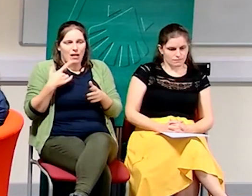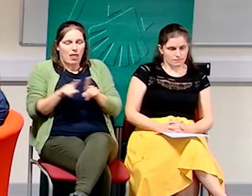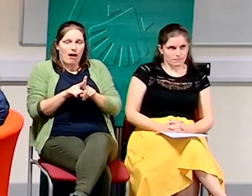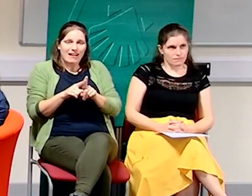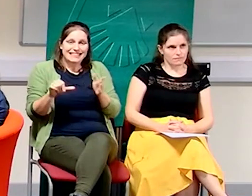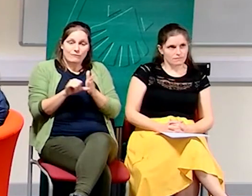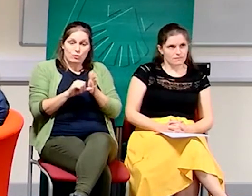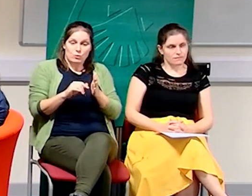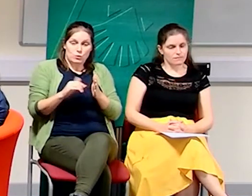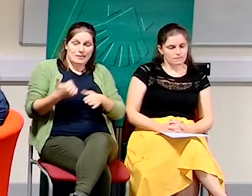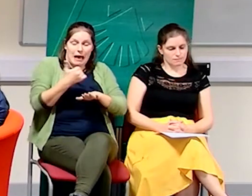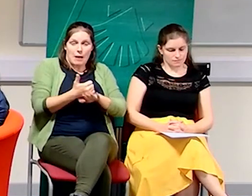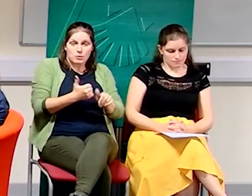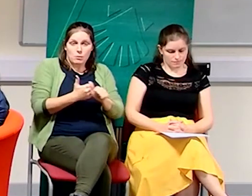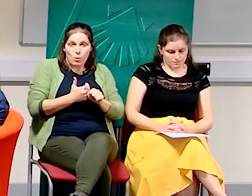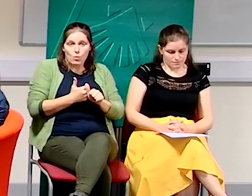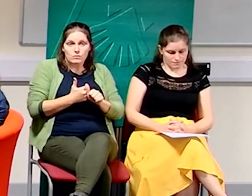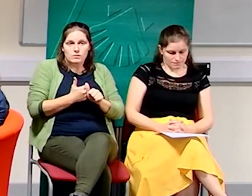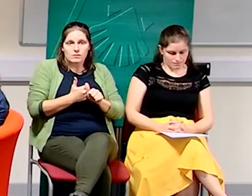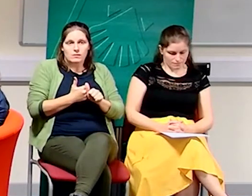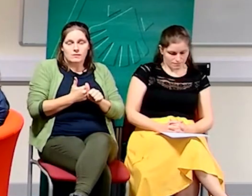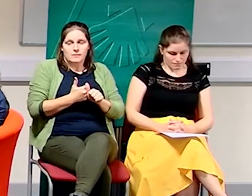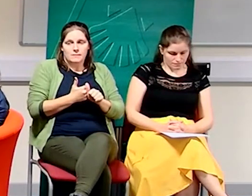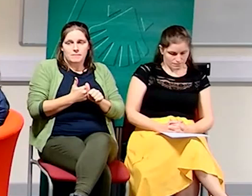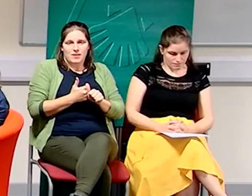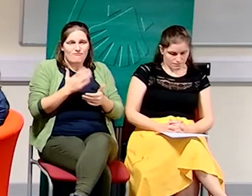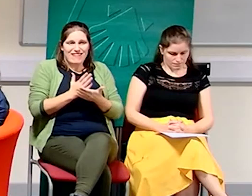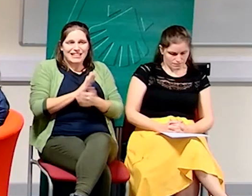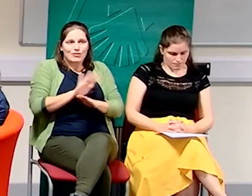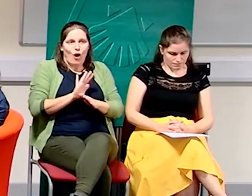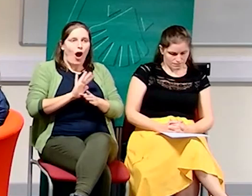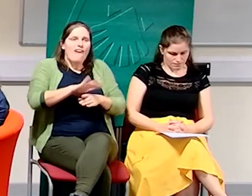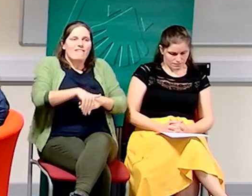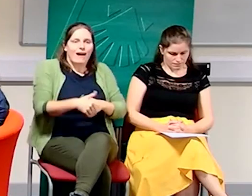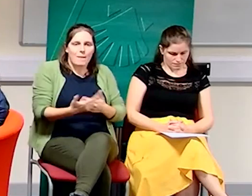place um and it's not something that I really have overcome but I'm continuously overcoming